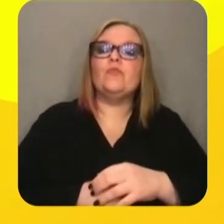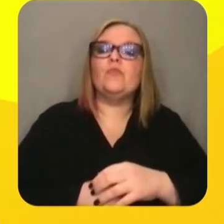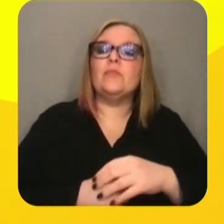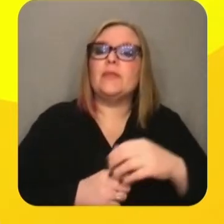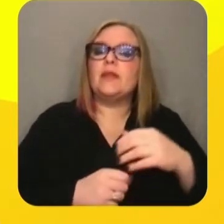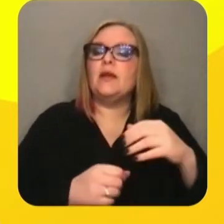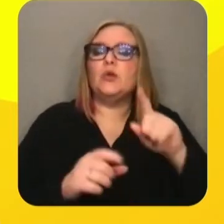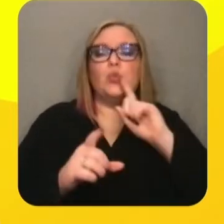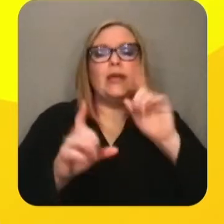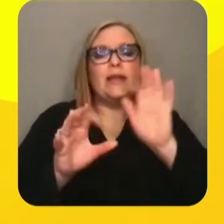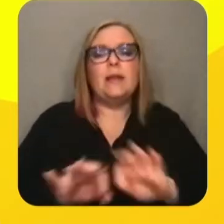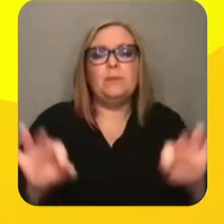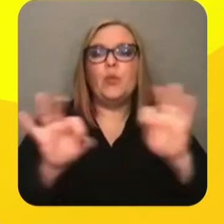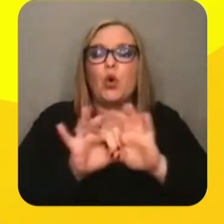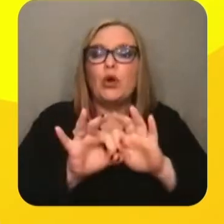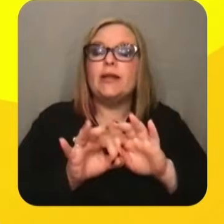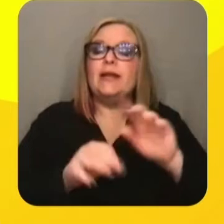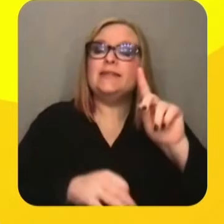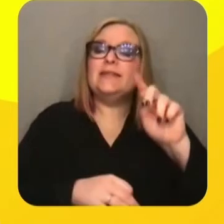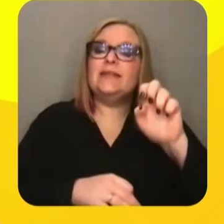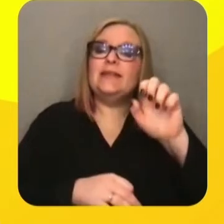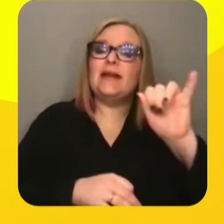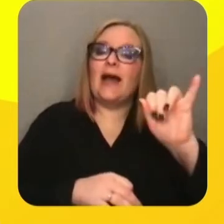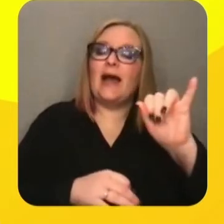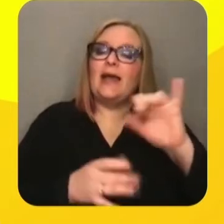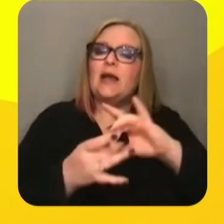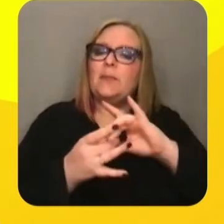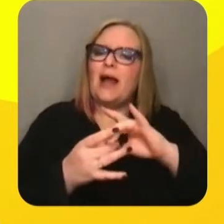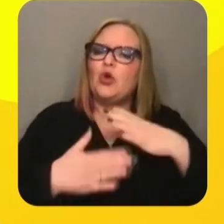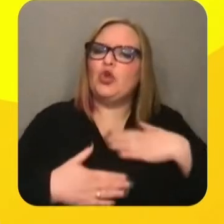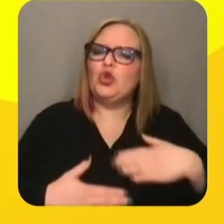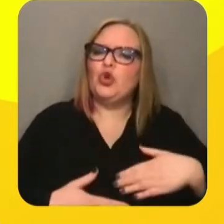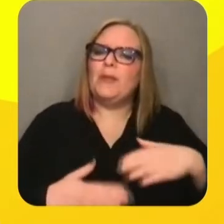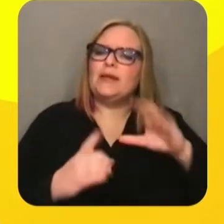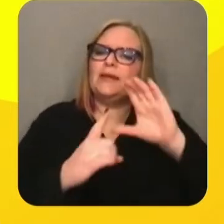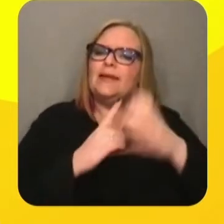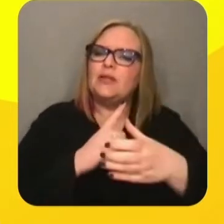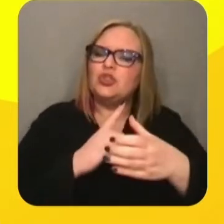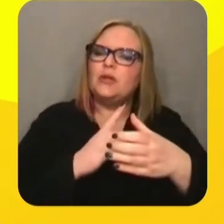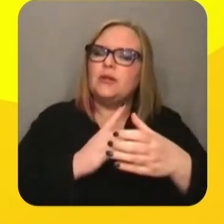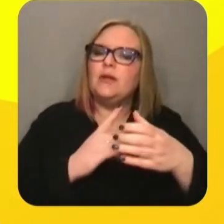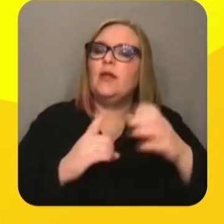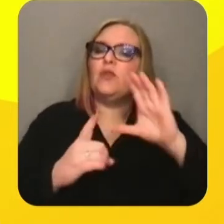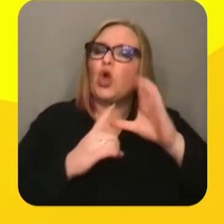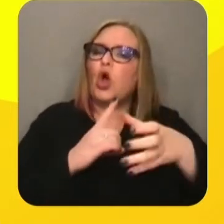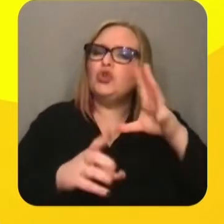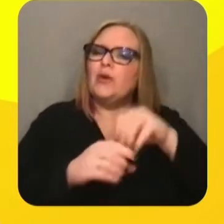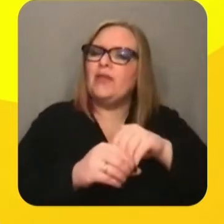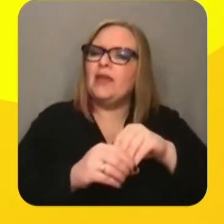I think DNI is about the human condition. It's about the culture of your organization. And I think it's about the consideration in